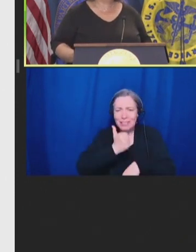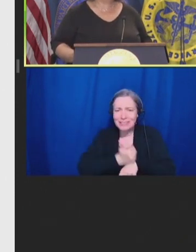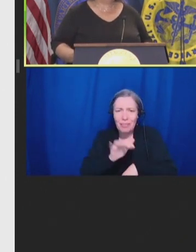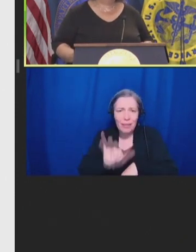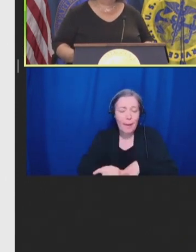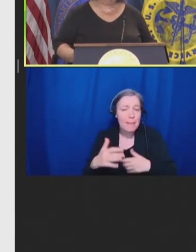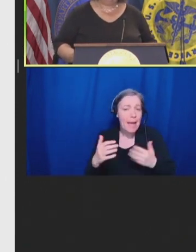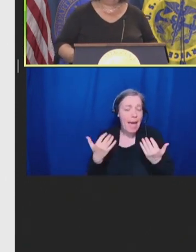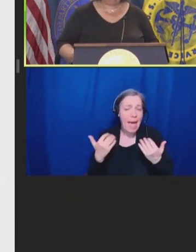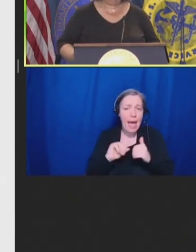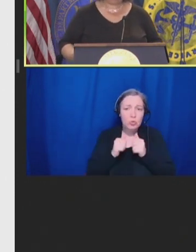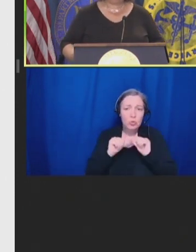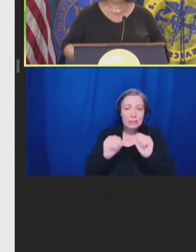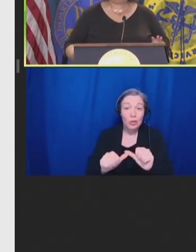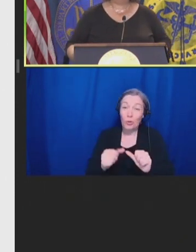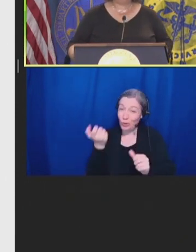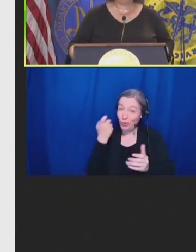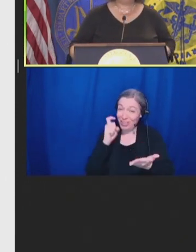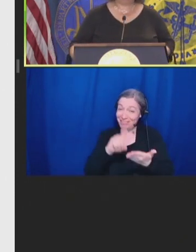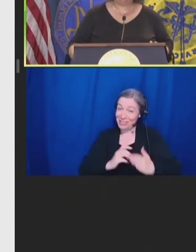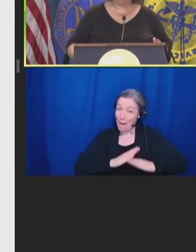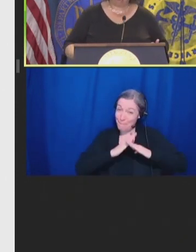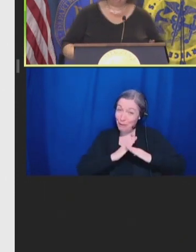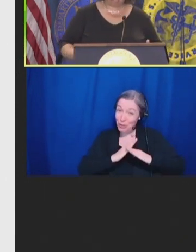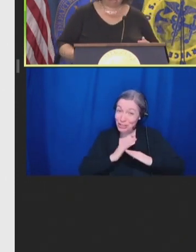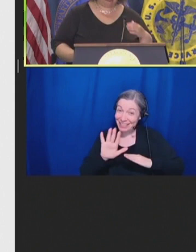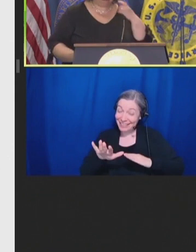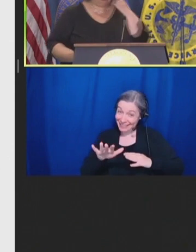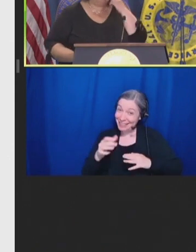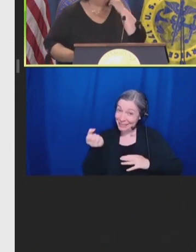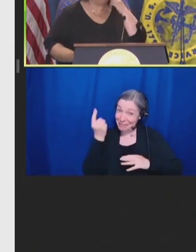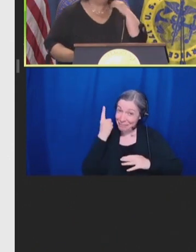there are some barriers to this. And there's a lot of areas for providers, limited scope of